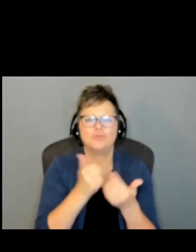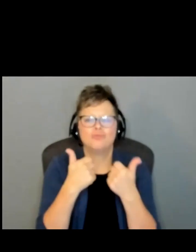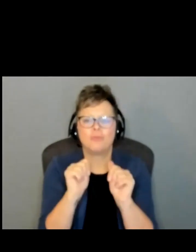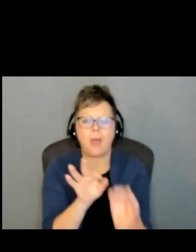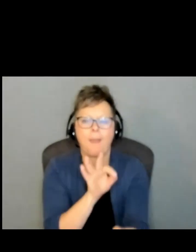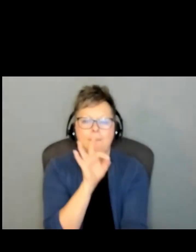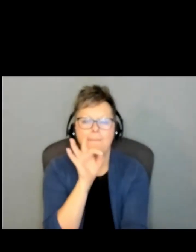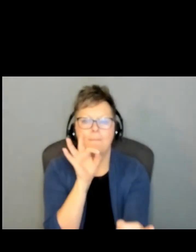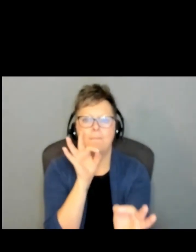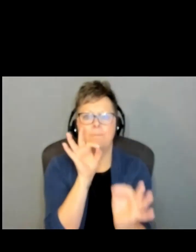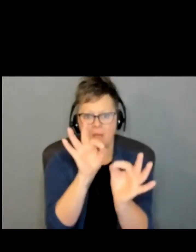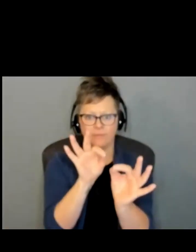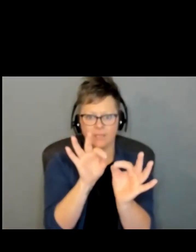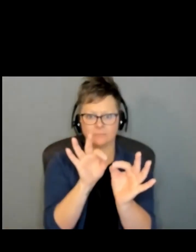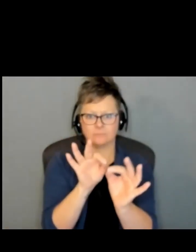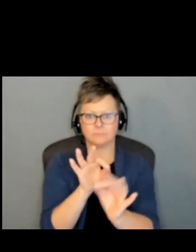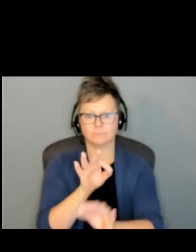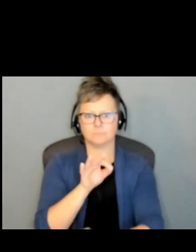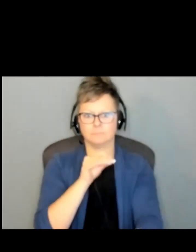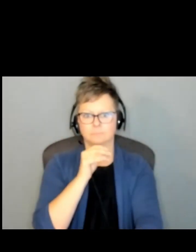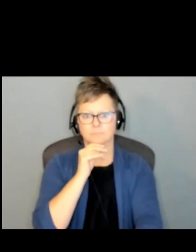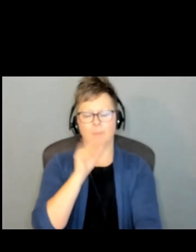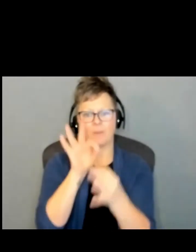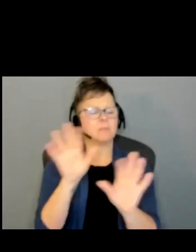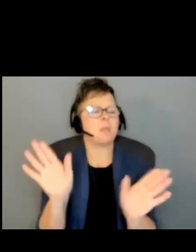Do not let perfection be the evil of the good.